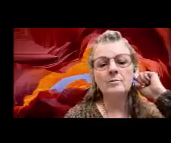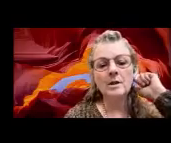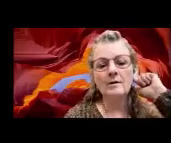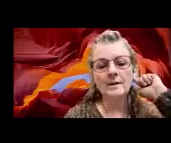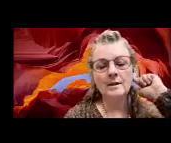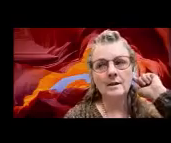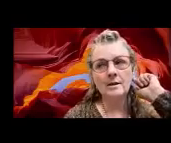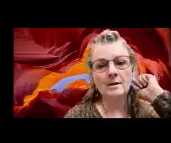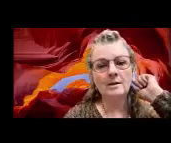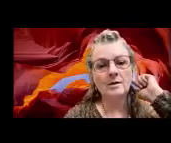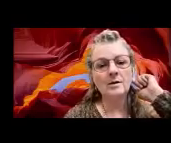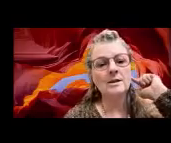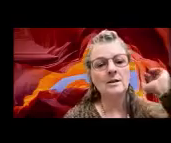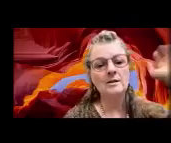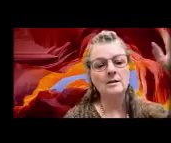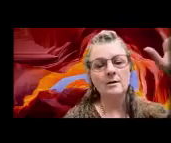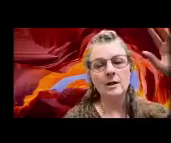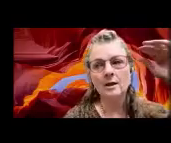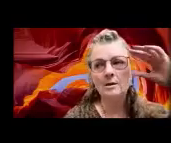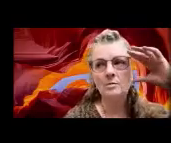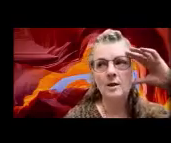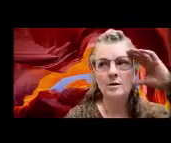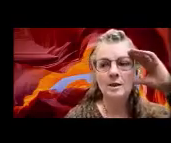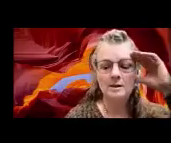will often see so this is now getting into what you're going